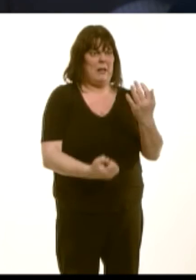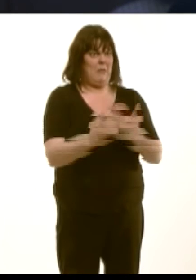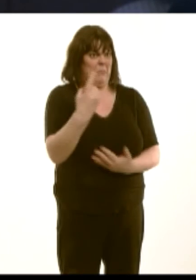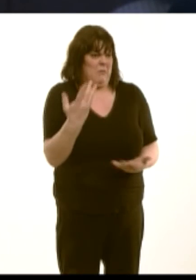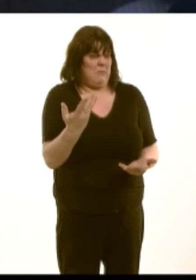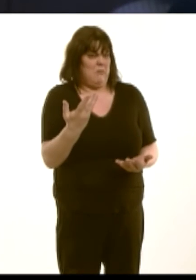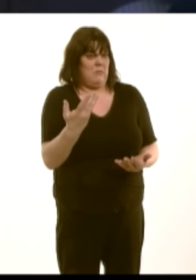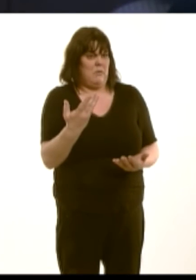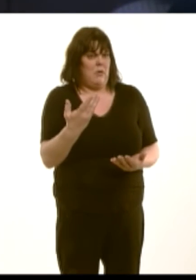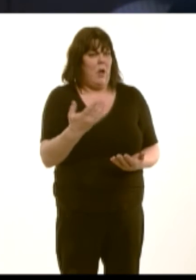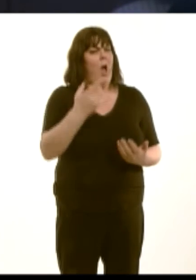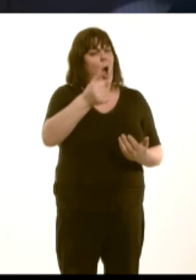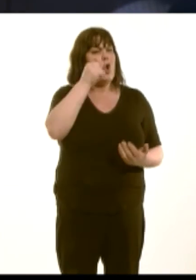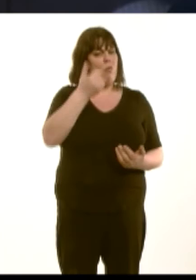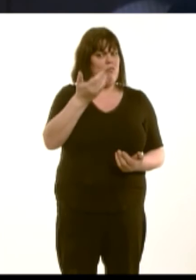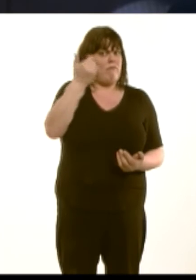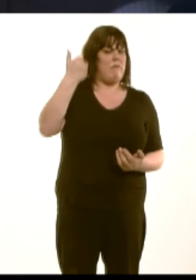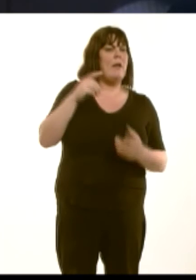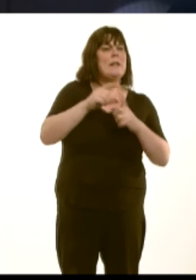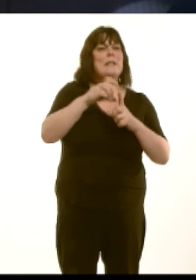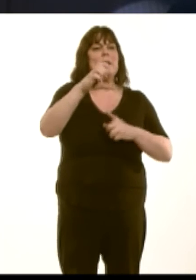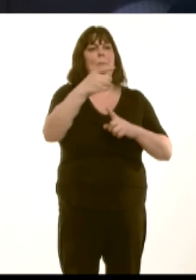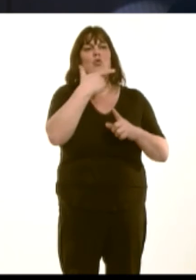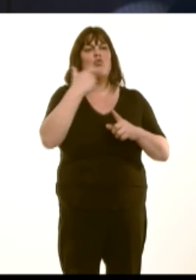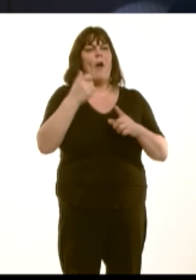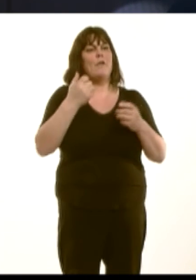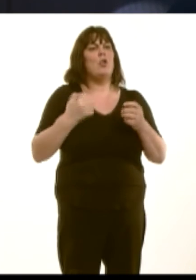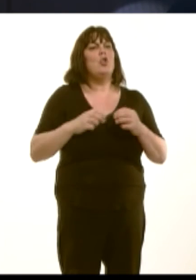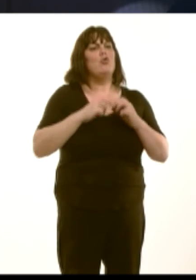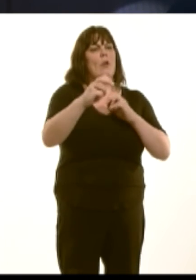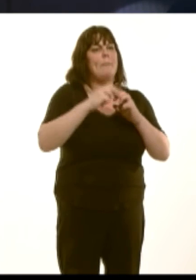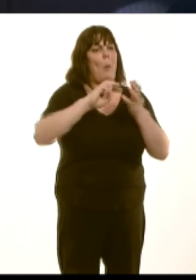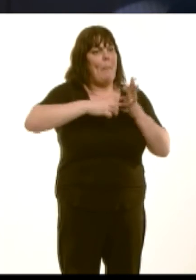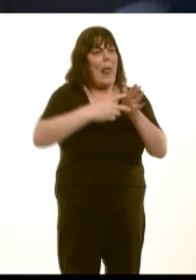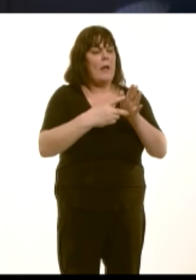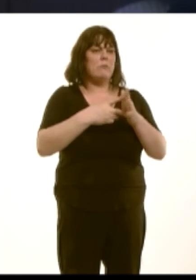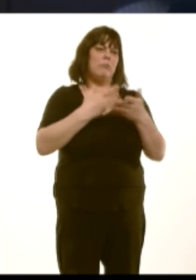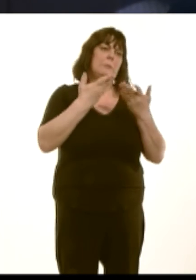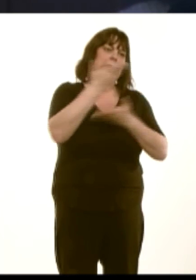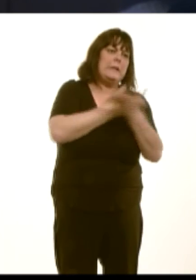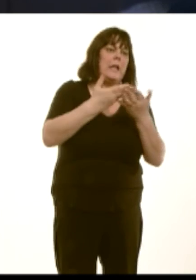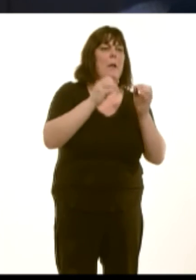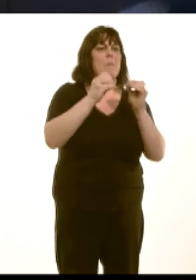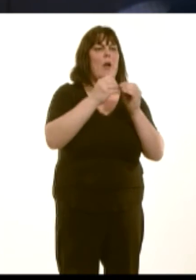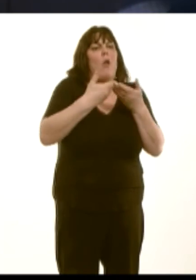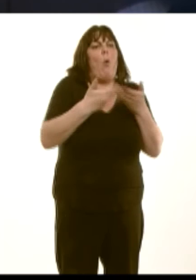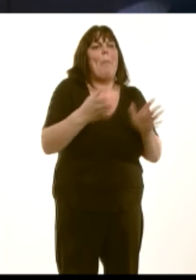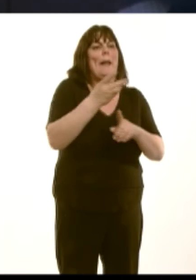It reappeared in last Decemberís draft transport plan and, a fortnight ago, it was referenced in the city region report as a potential new station.